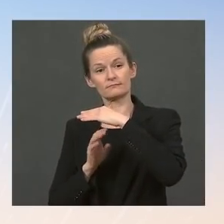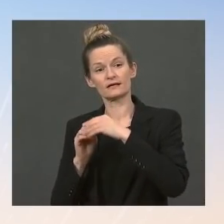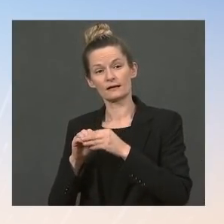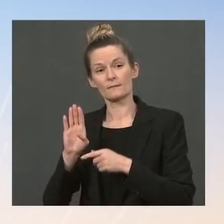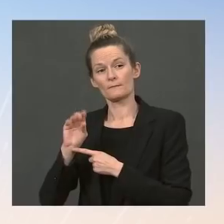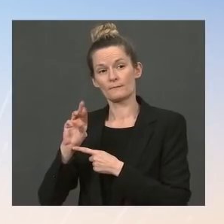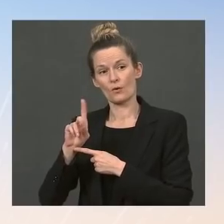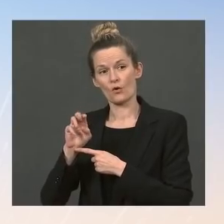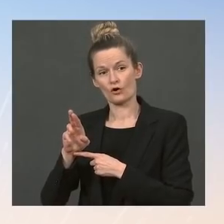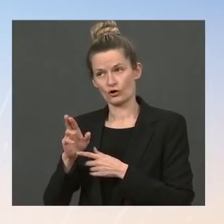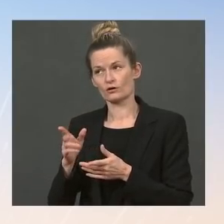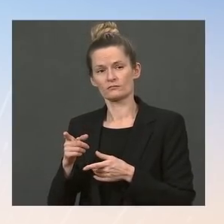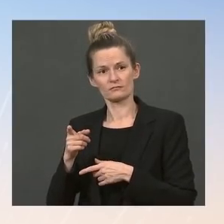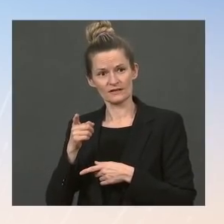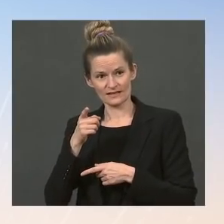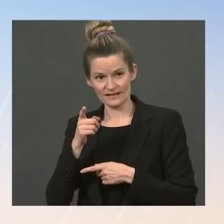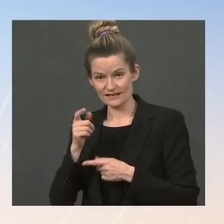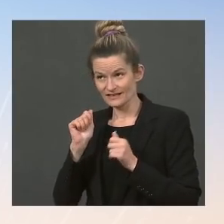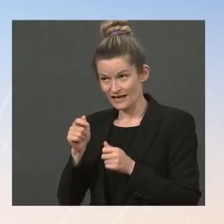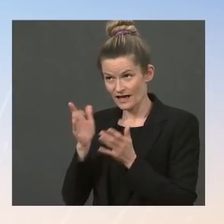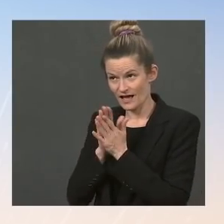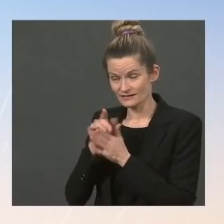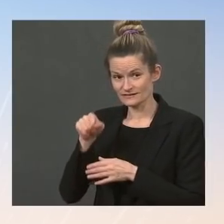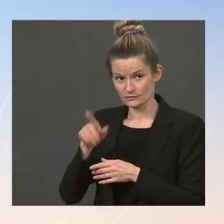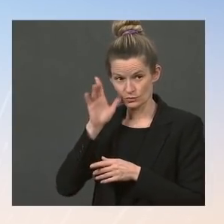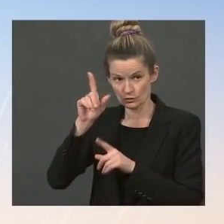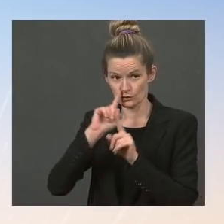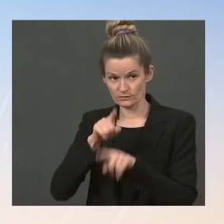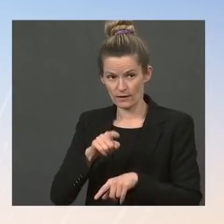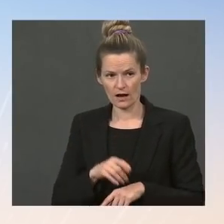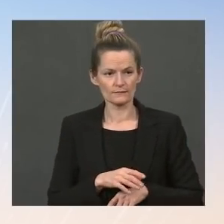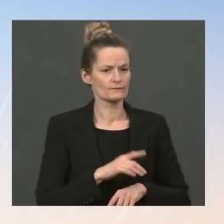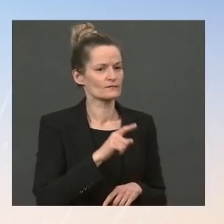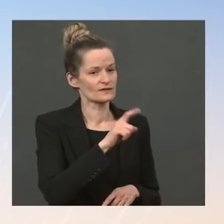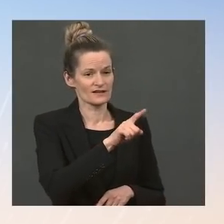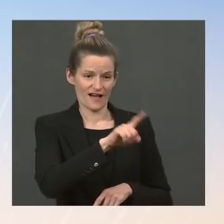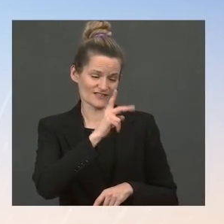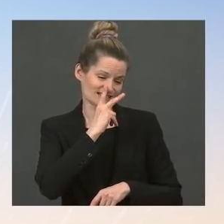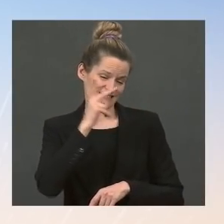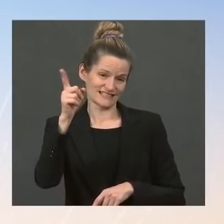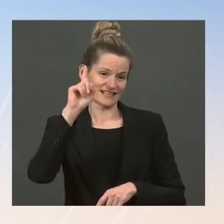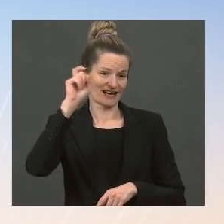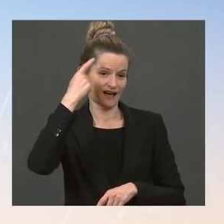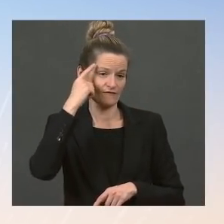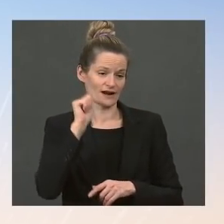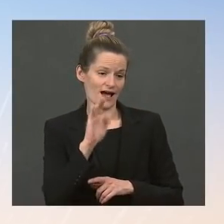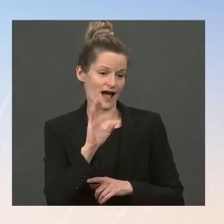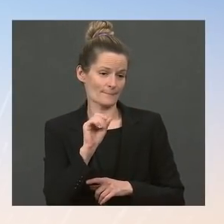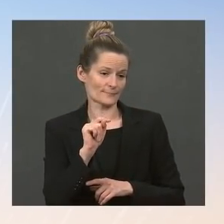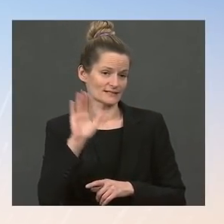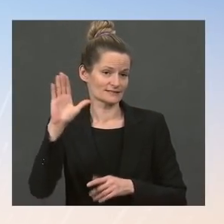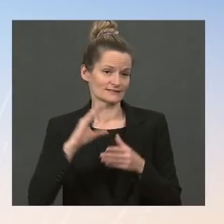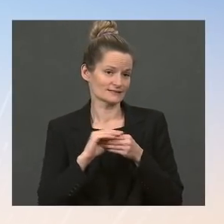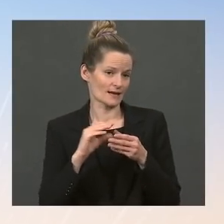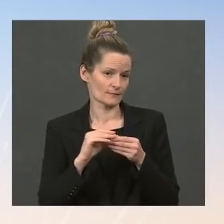Ms. Psaki: I'm happy to check into it, Zolan. I haven't seen Governor Abbott's statement or CBP's commentary. So, let me -- let me check into it and we can get you something after the briefing.